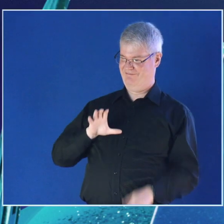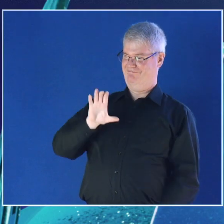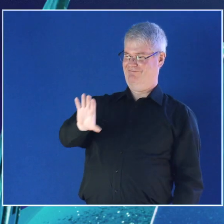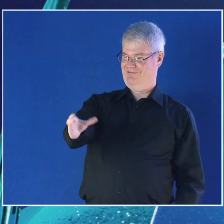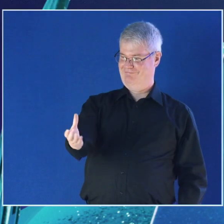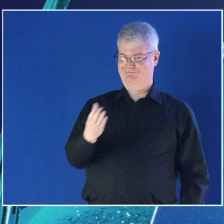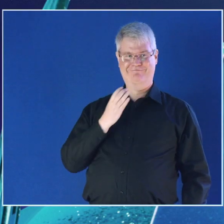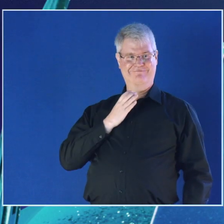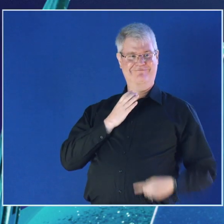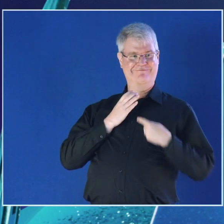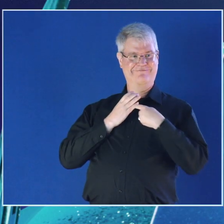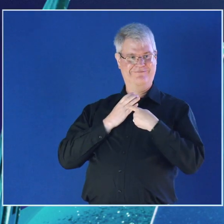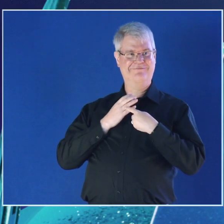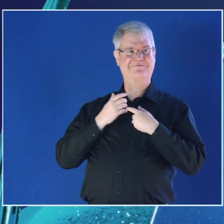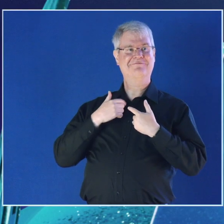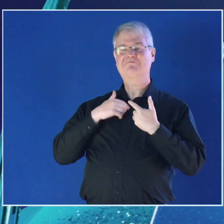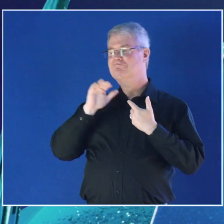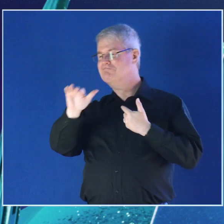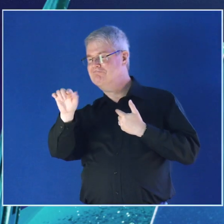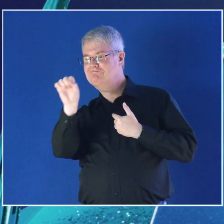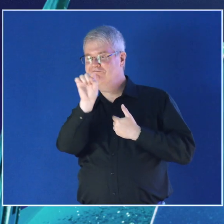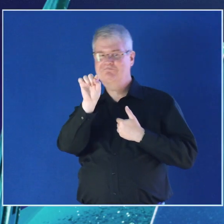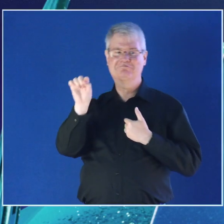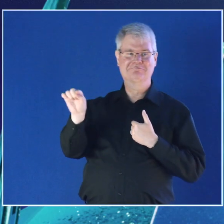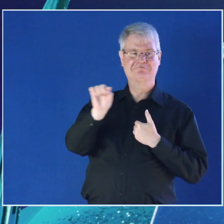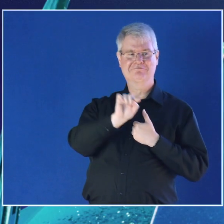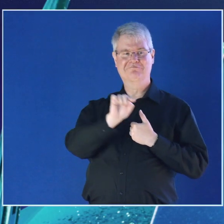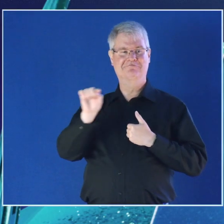and have it orchestrate creating a document,